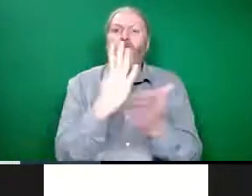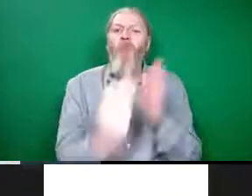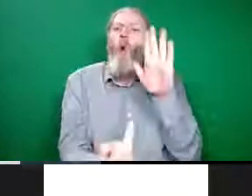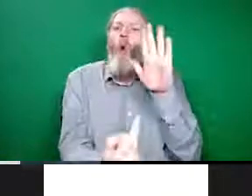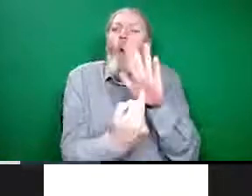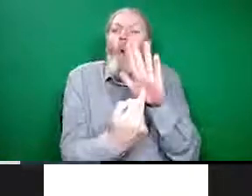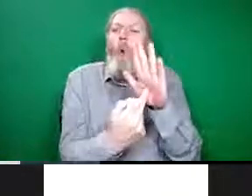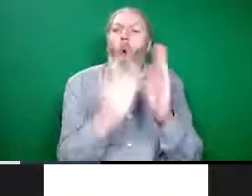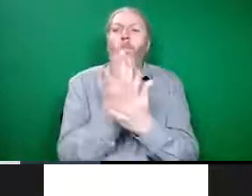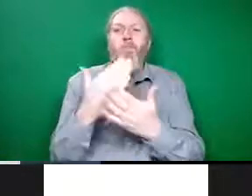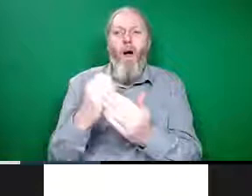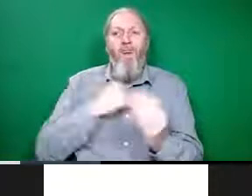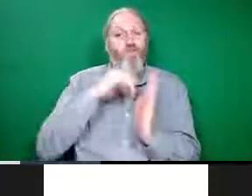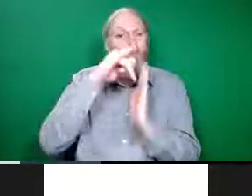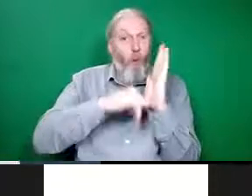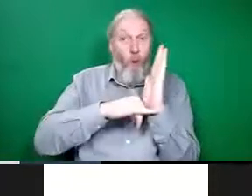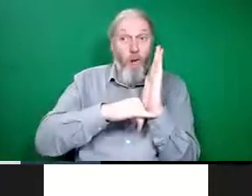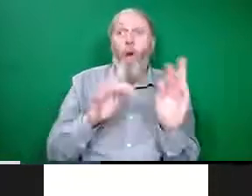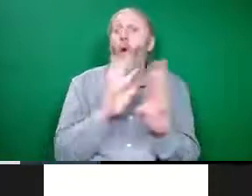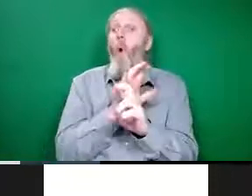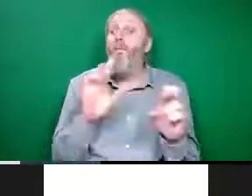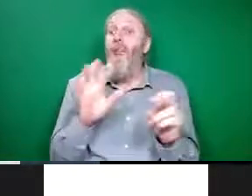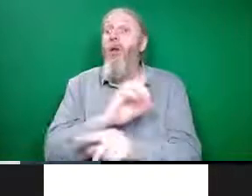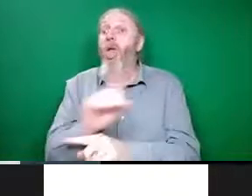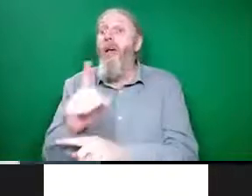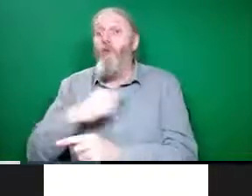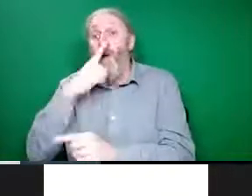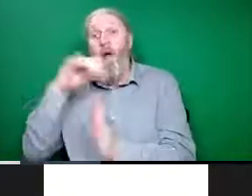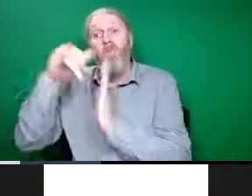Holly is the co-founder of We Made That in 2006, I